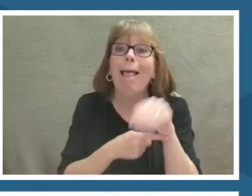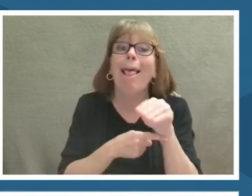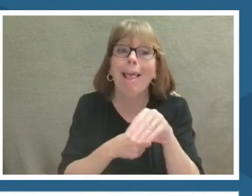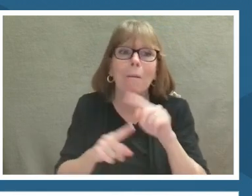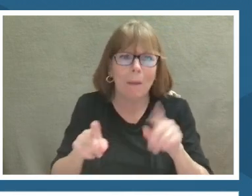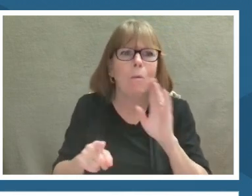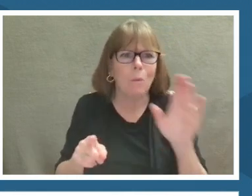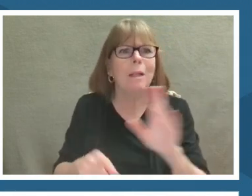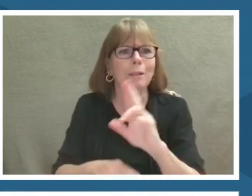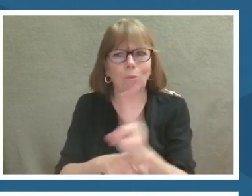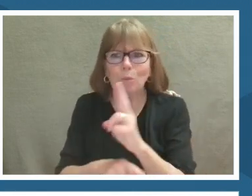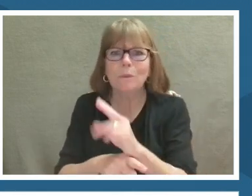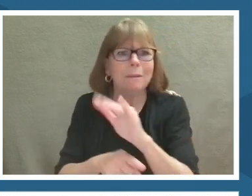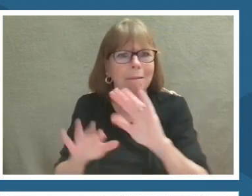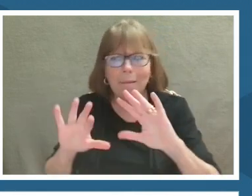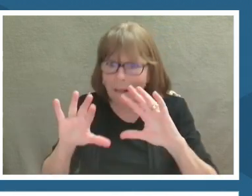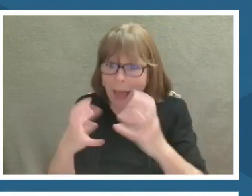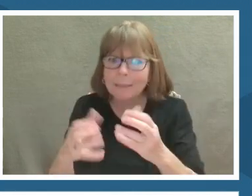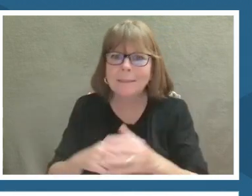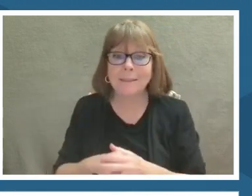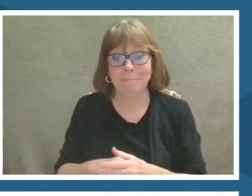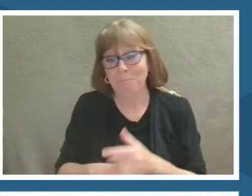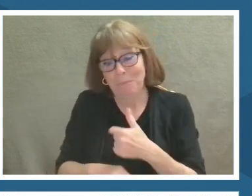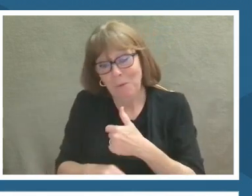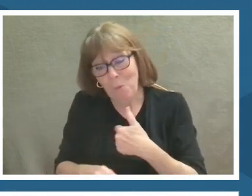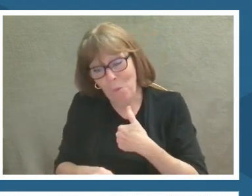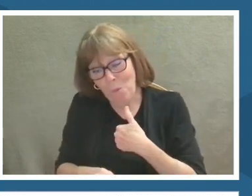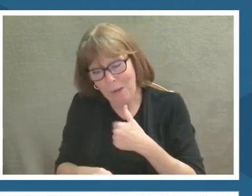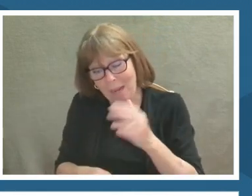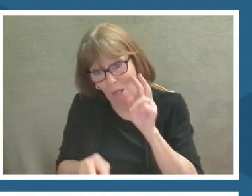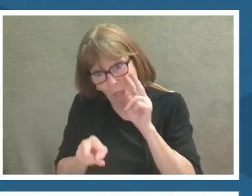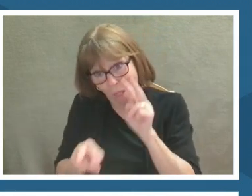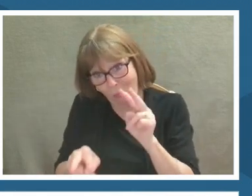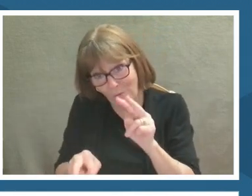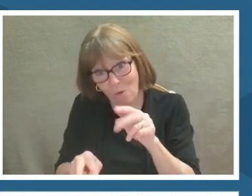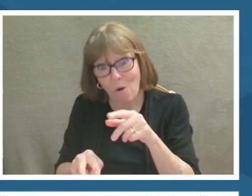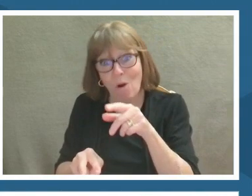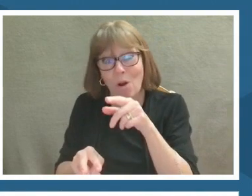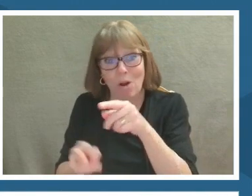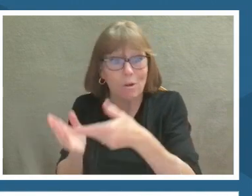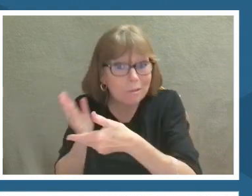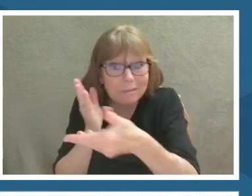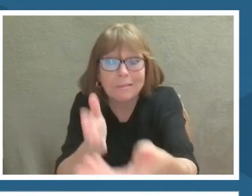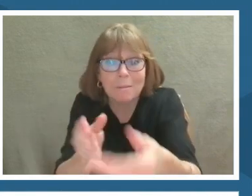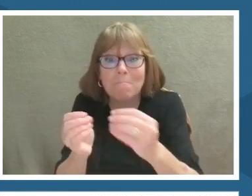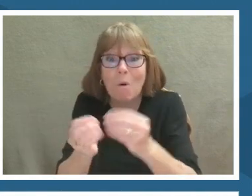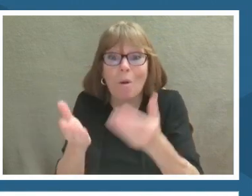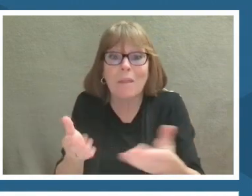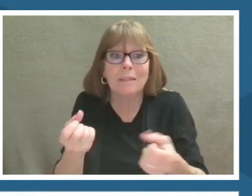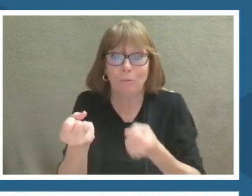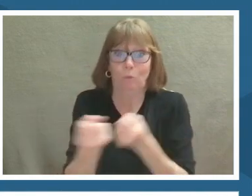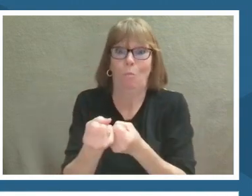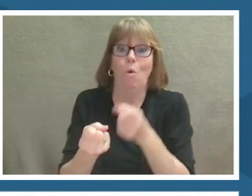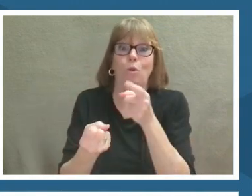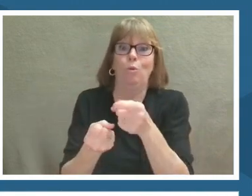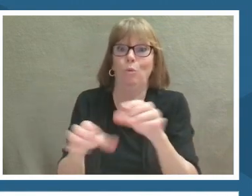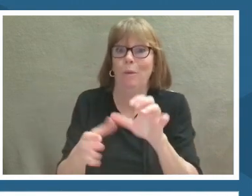look forward to bringing more tools and resources for you to support that next question